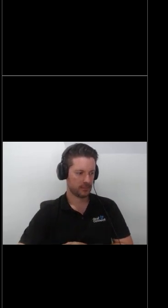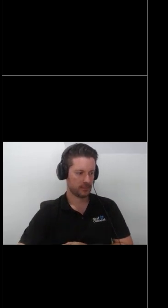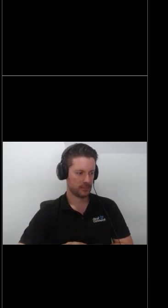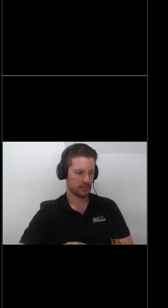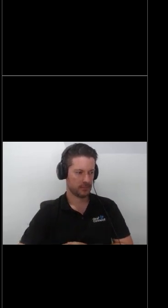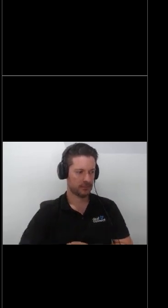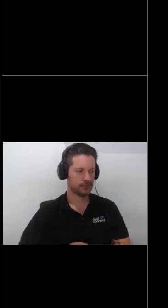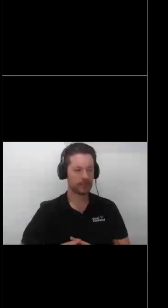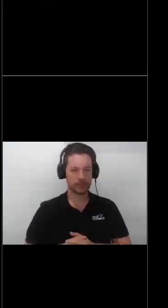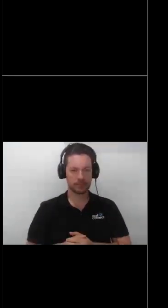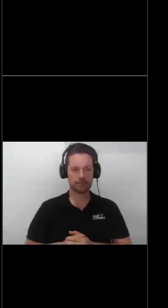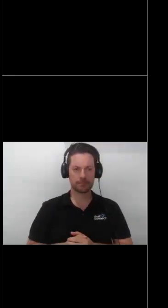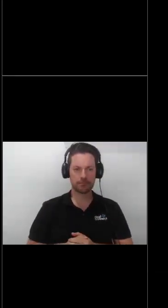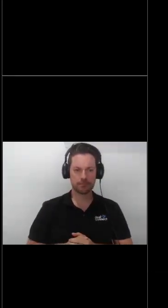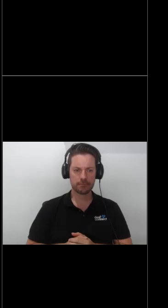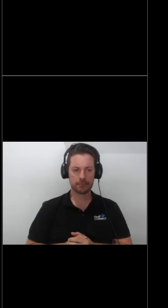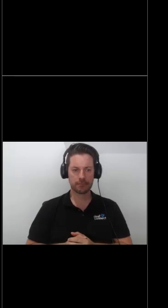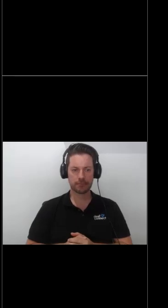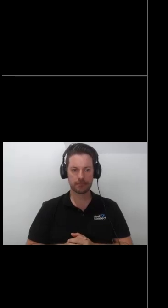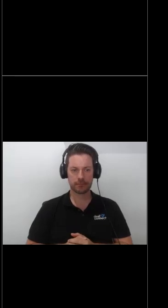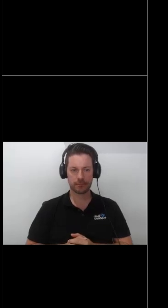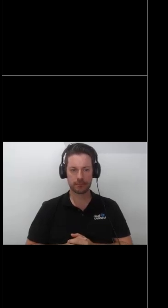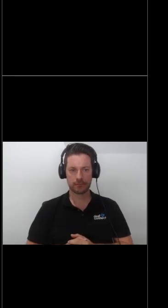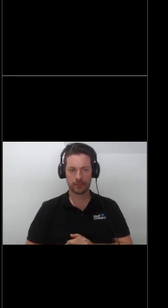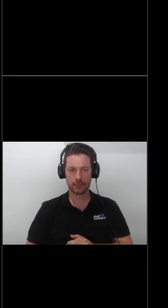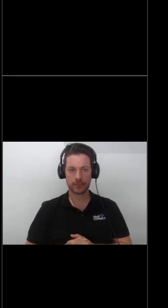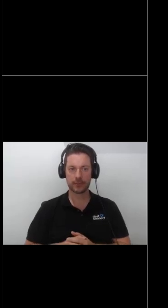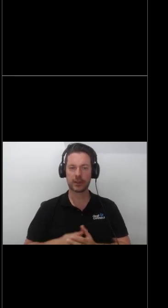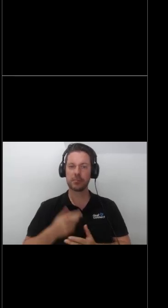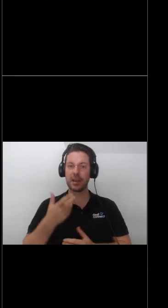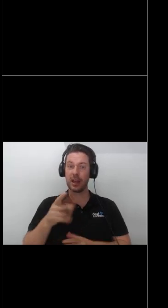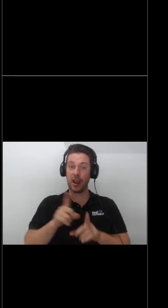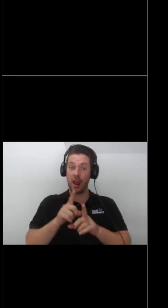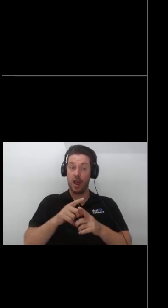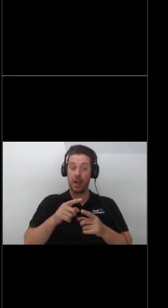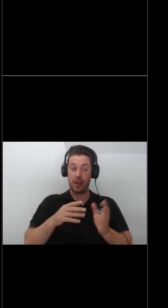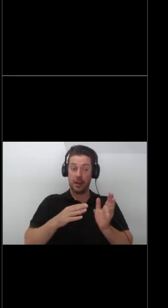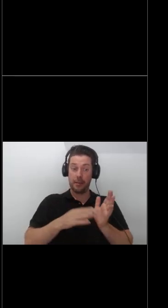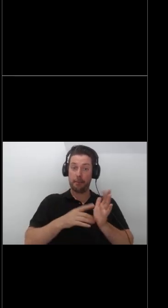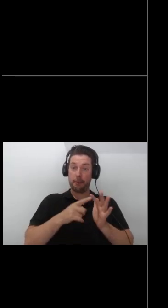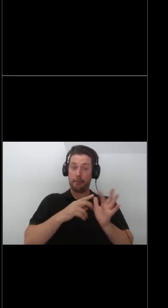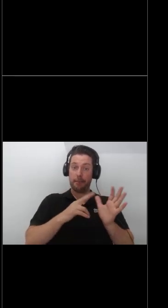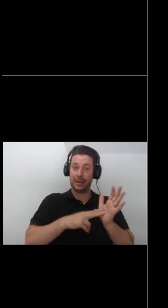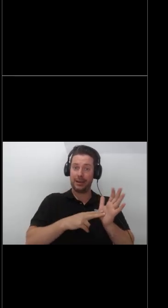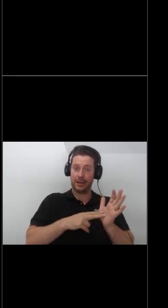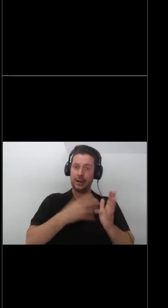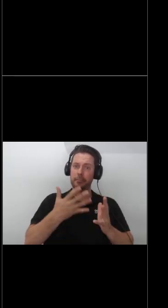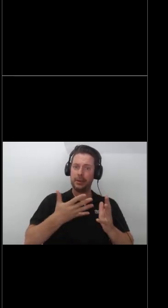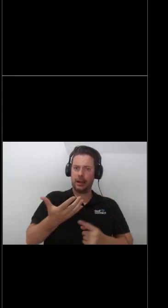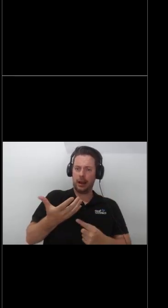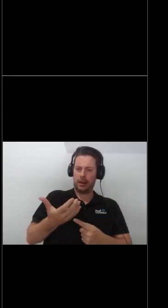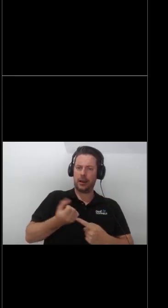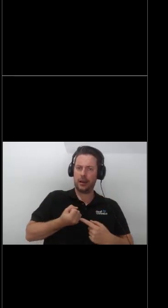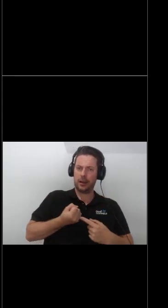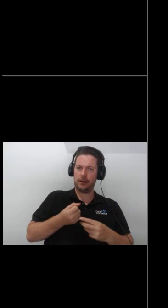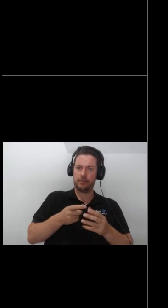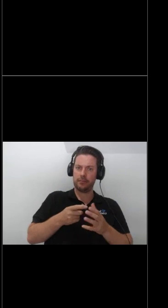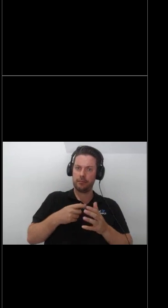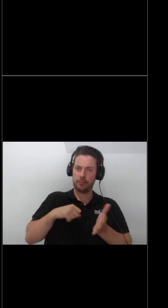So the thresholds for income and assets because it is legal, are